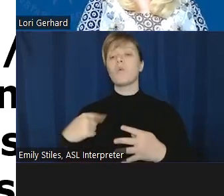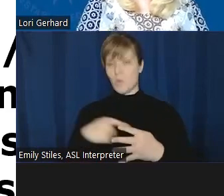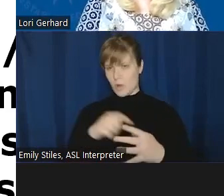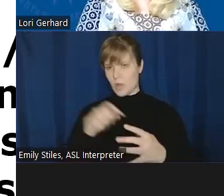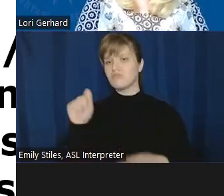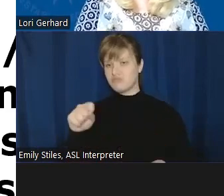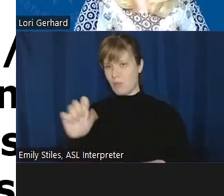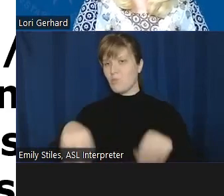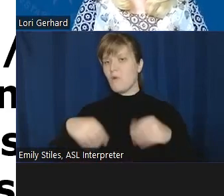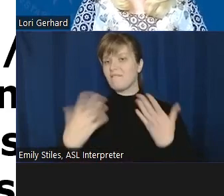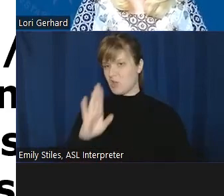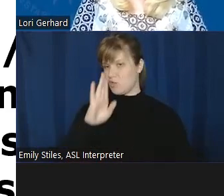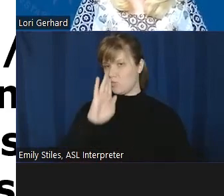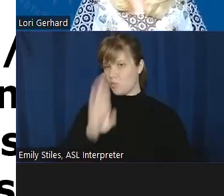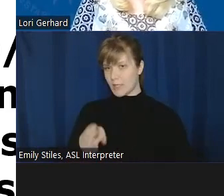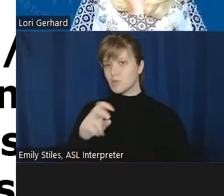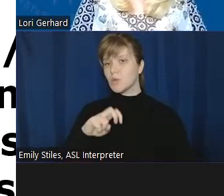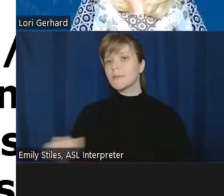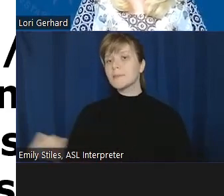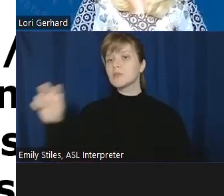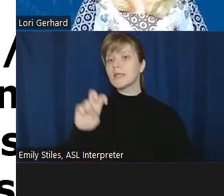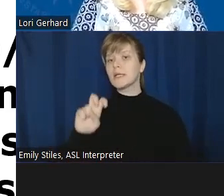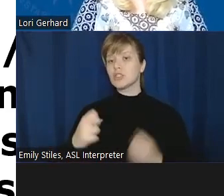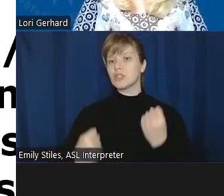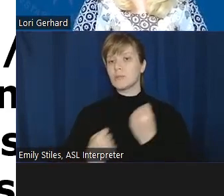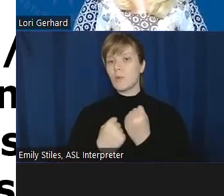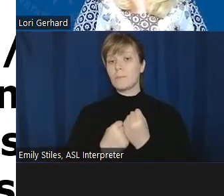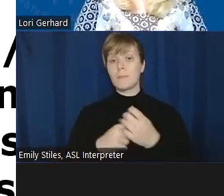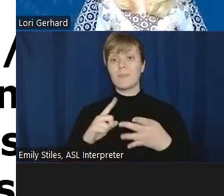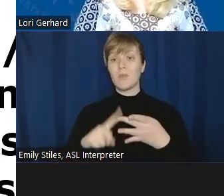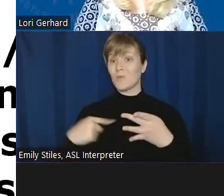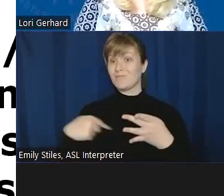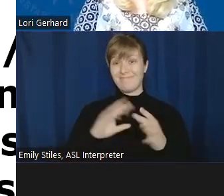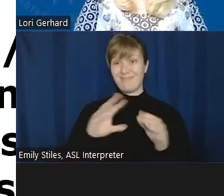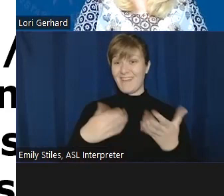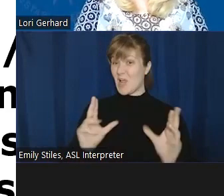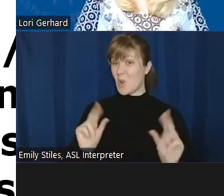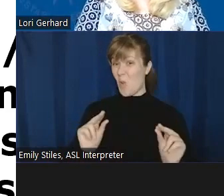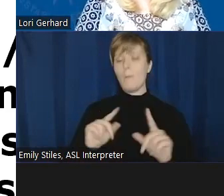partner with a transportation provider, do not currently provide support but may in the future,